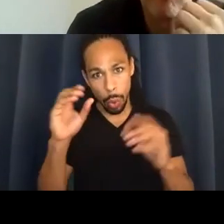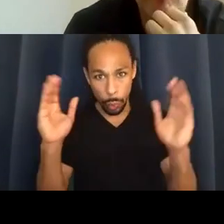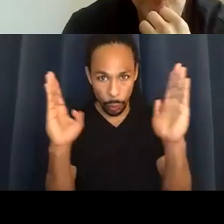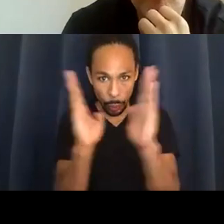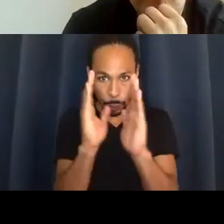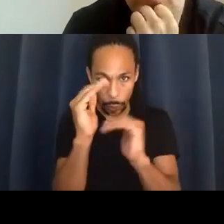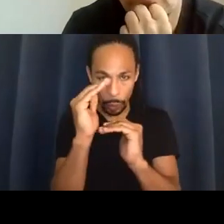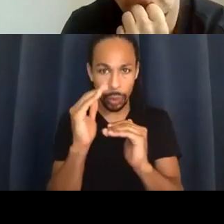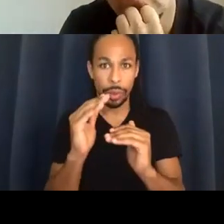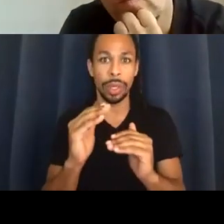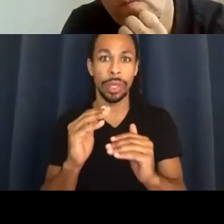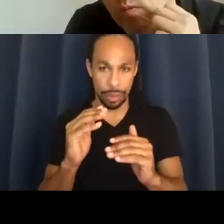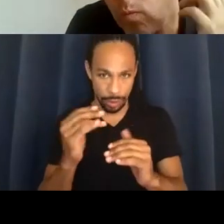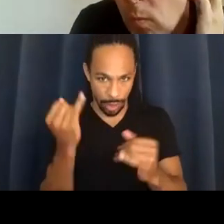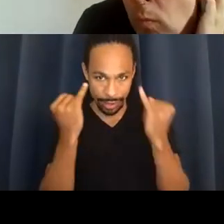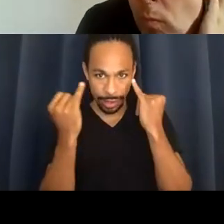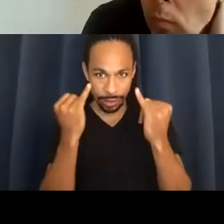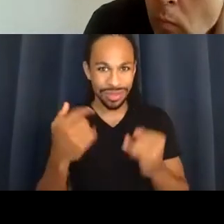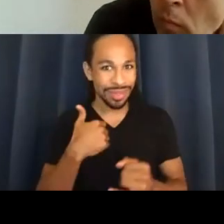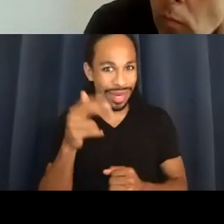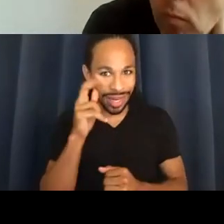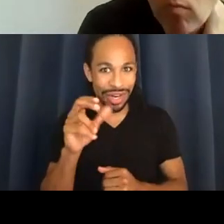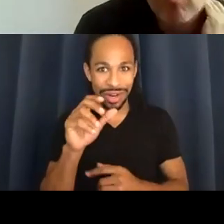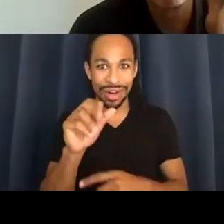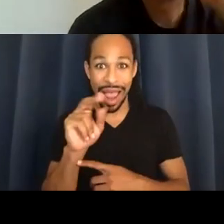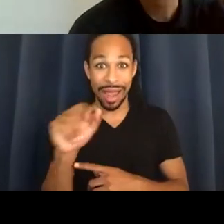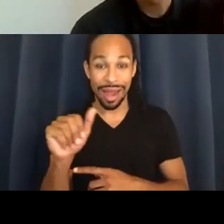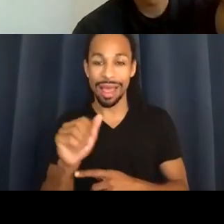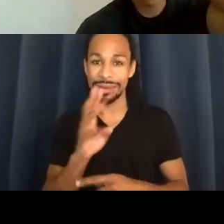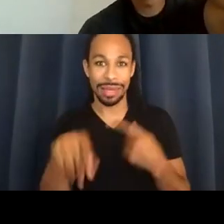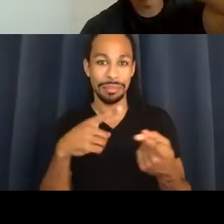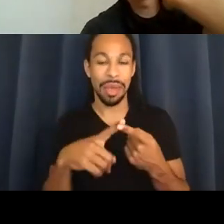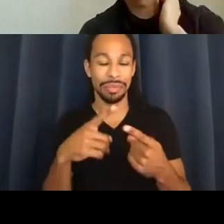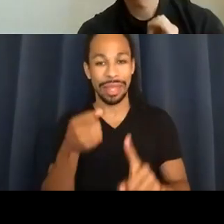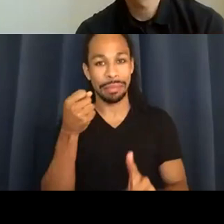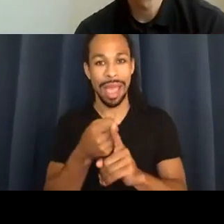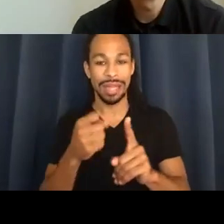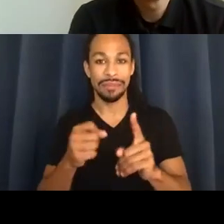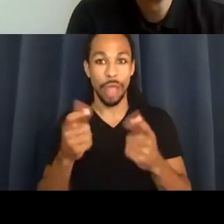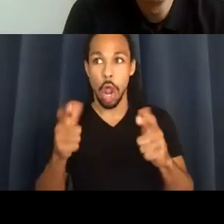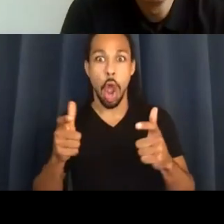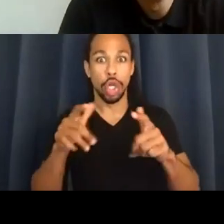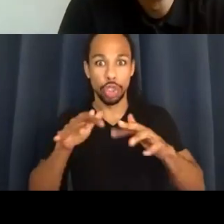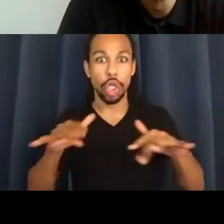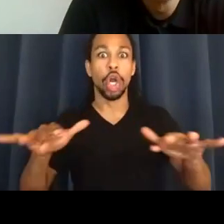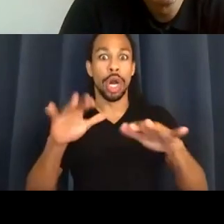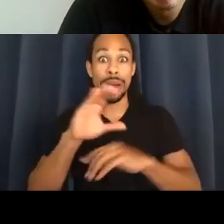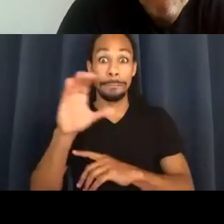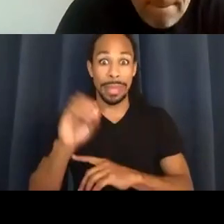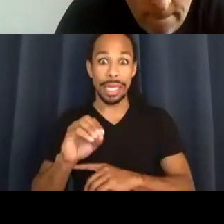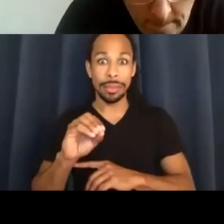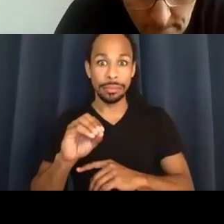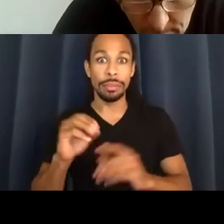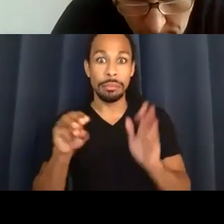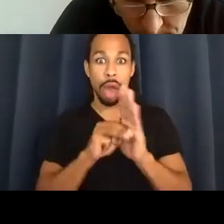about how this is impacting the larger company model, which blows my mind. As a family of